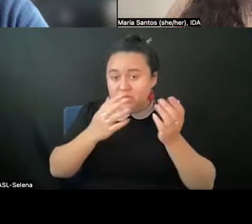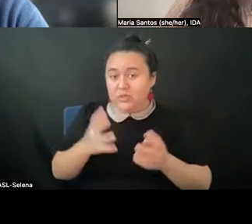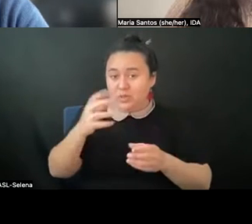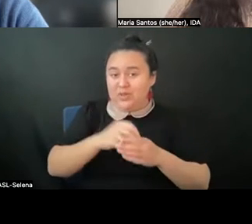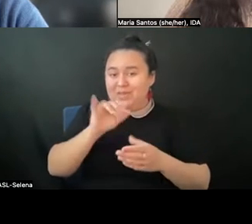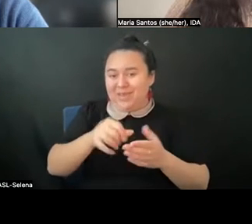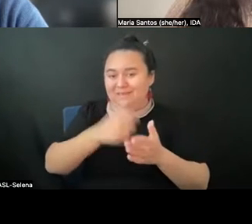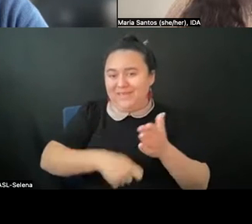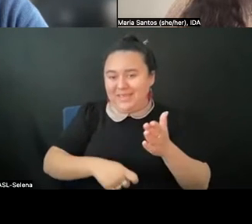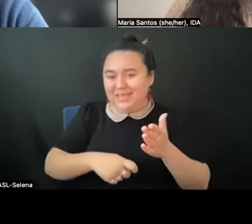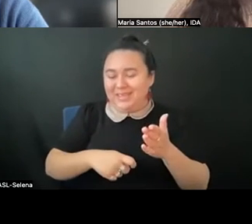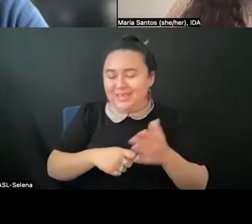your budget.